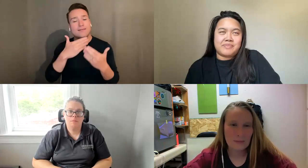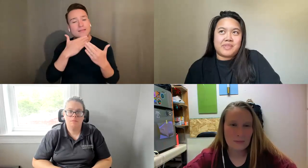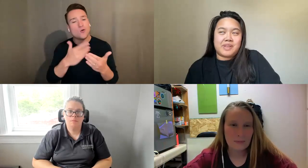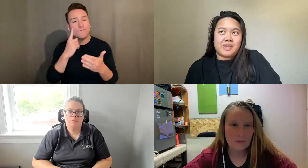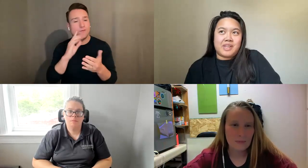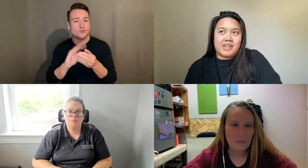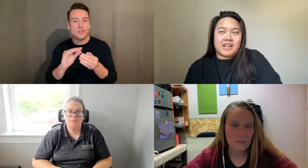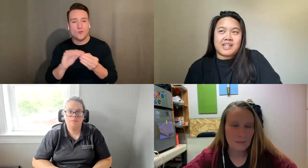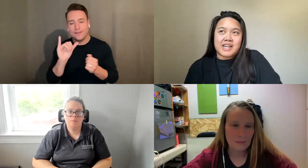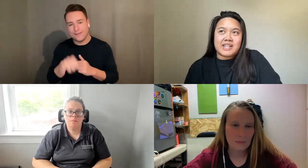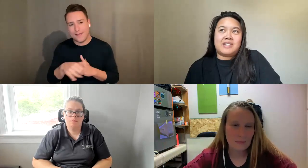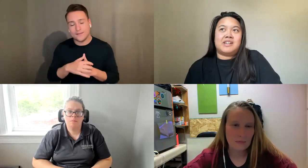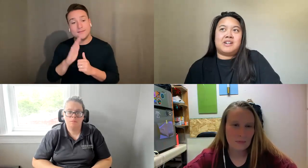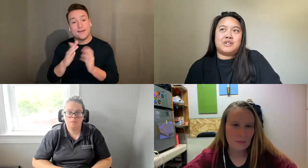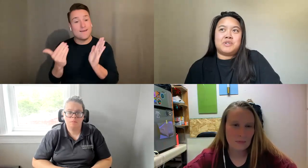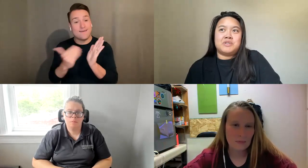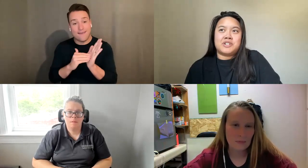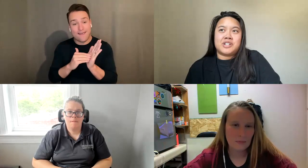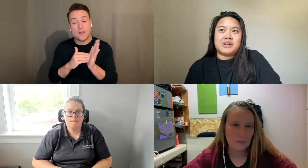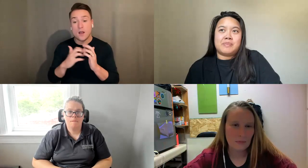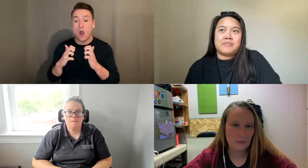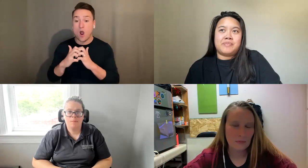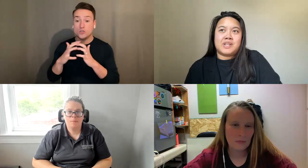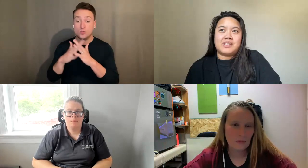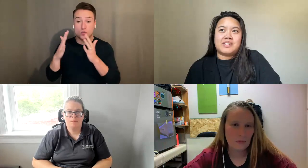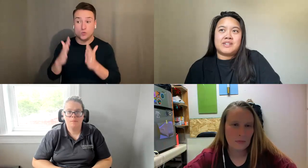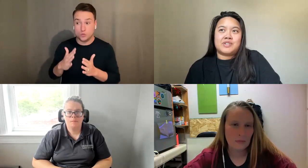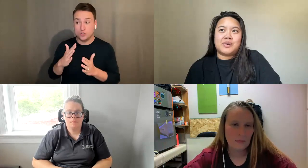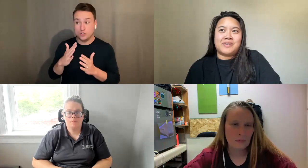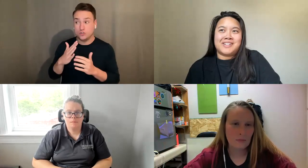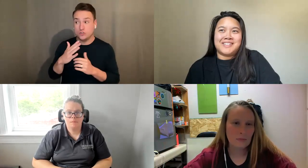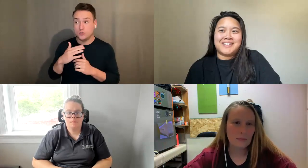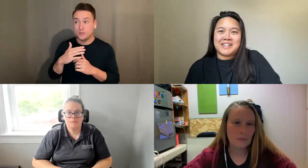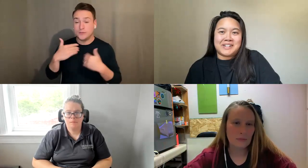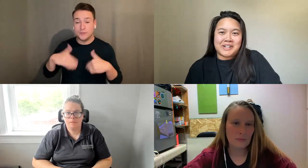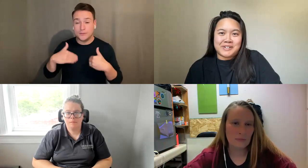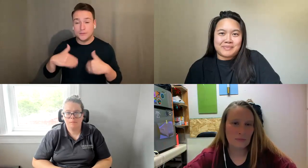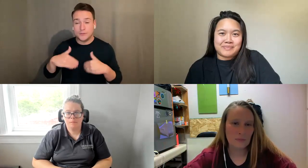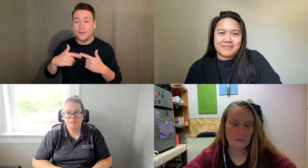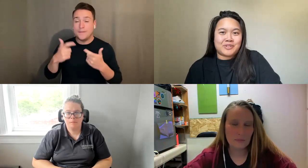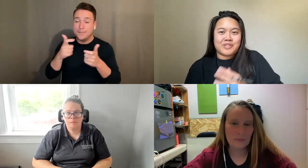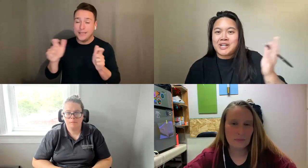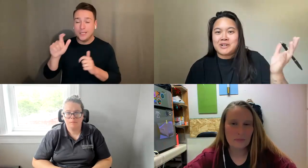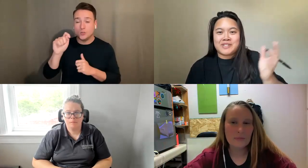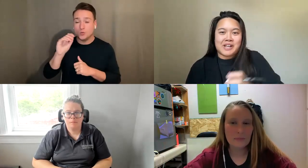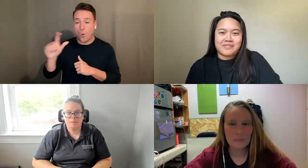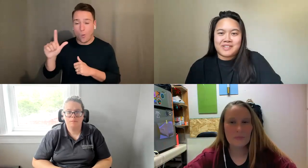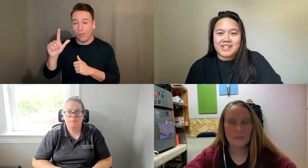And, again, entrepreneurship it takes such a toll on your entire self.